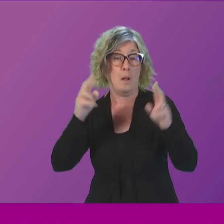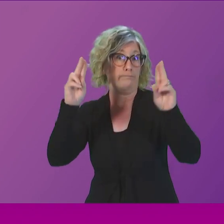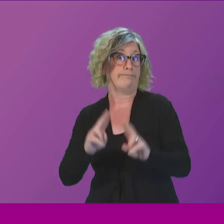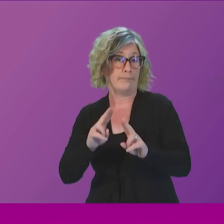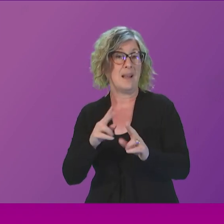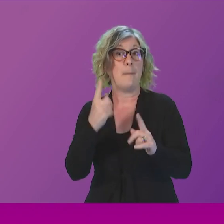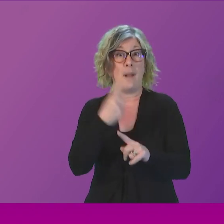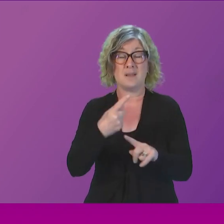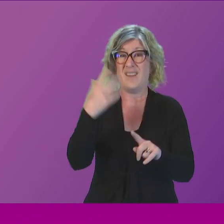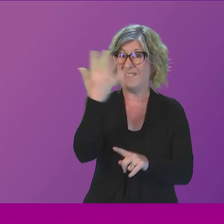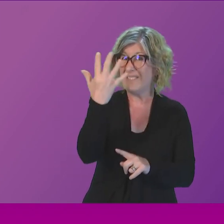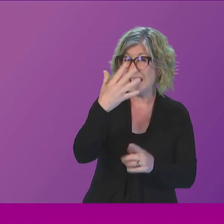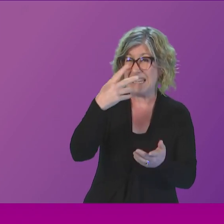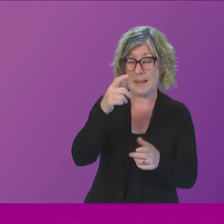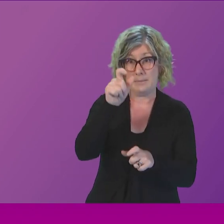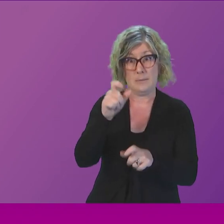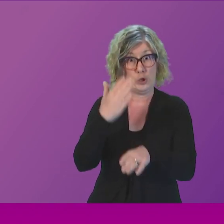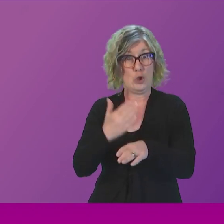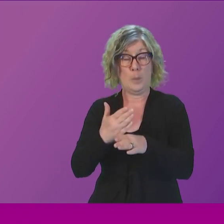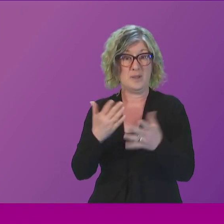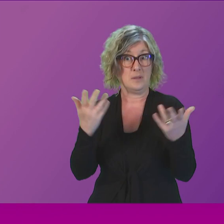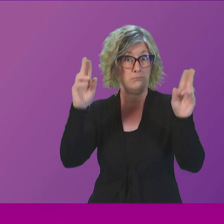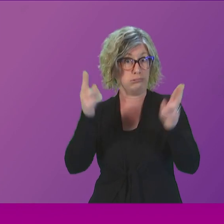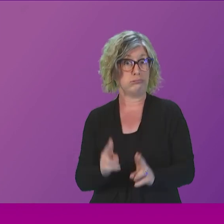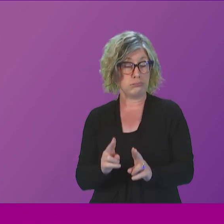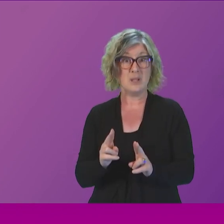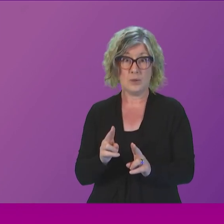lost from the station so that, rather than having dedicated 24-hour rescue boat crew